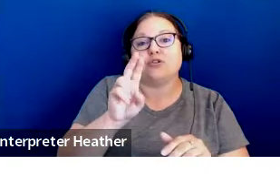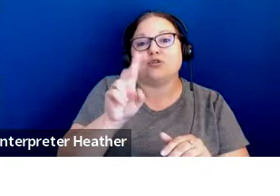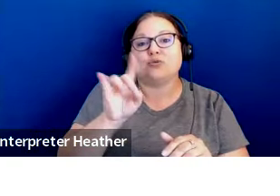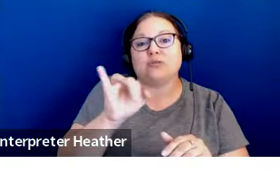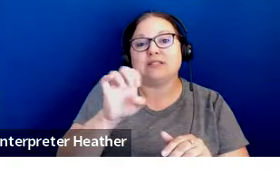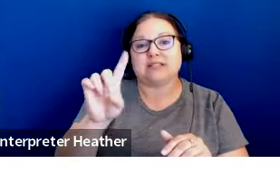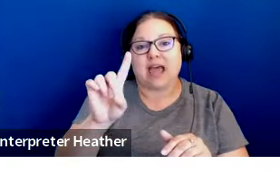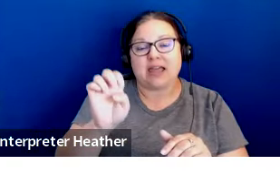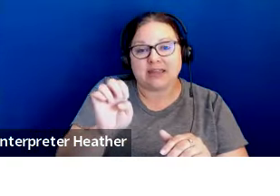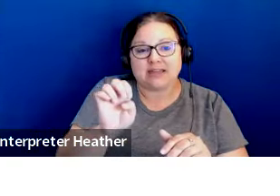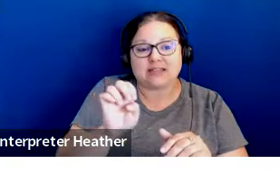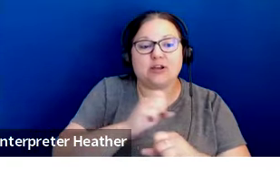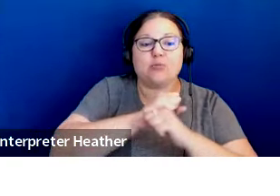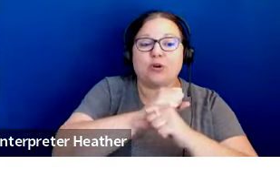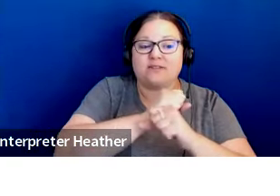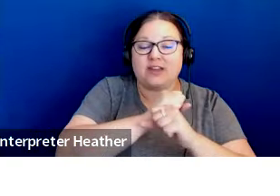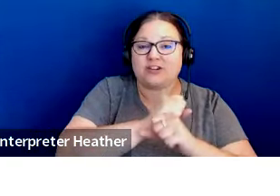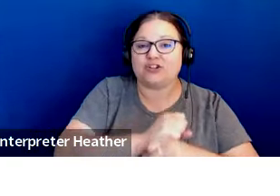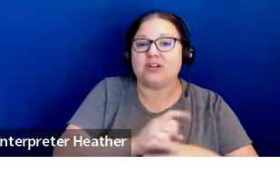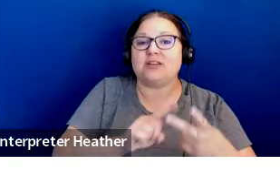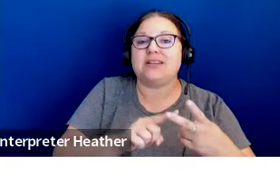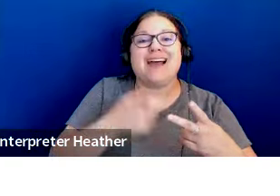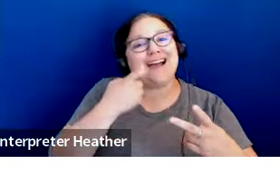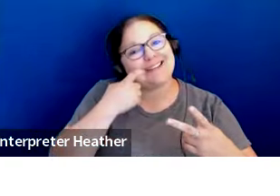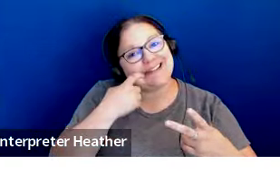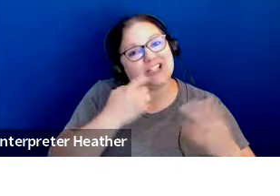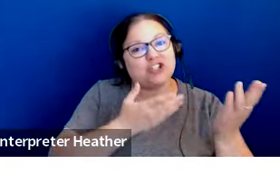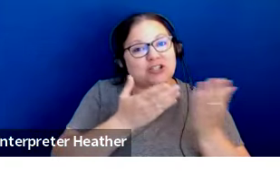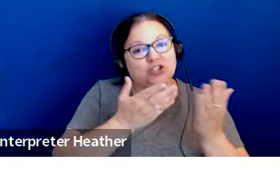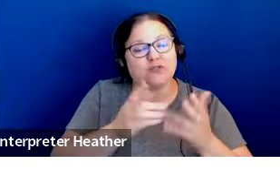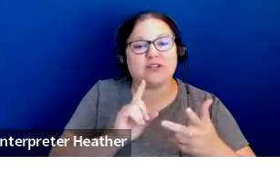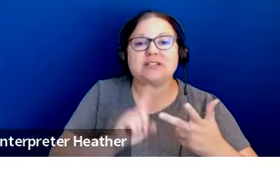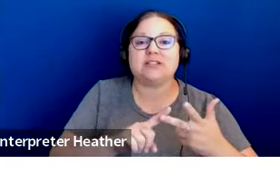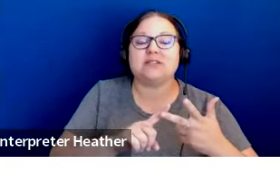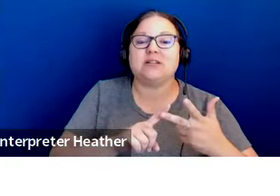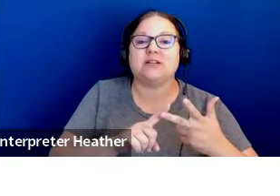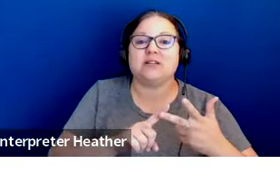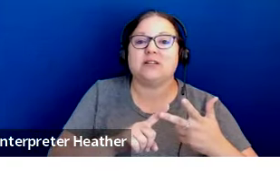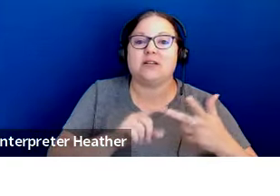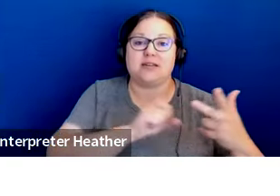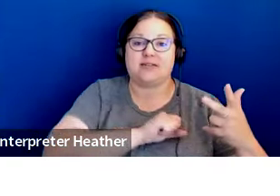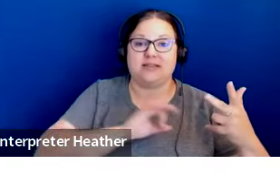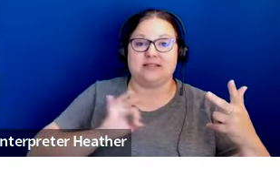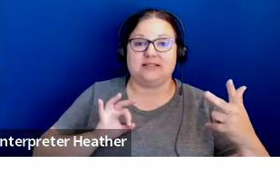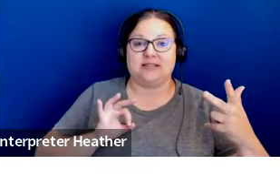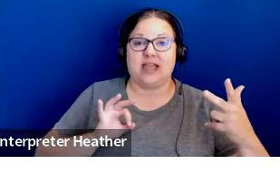of Substance Addiction Services Conferences, and with staff, who implement the YRBS locally